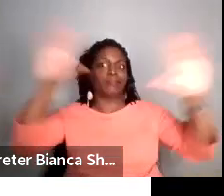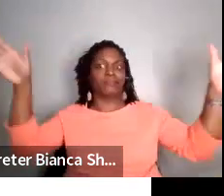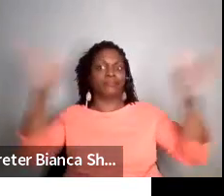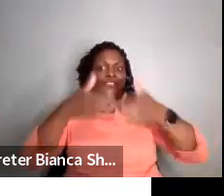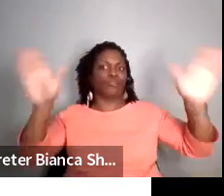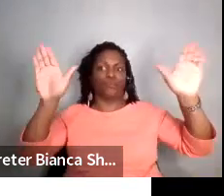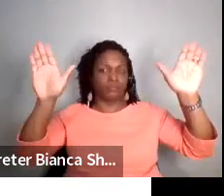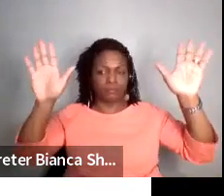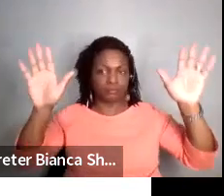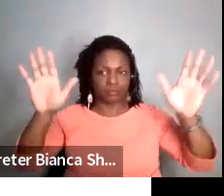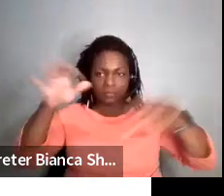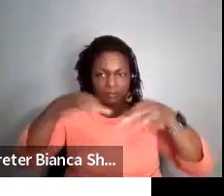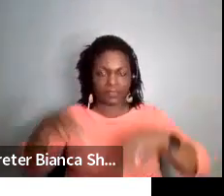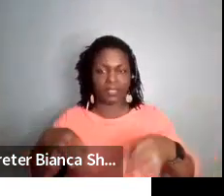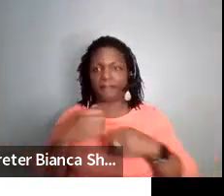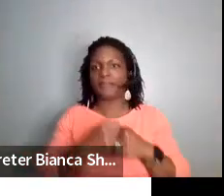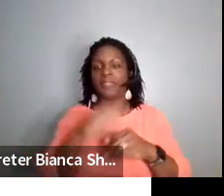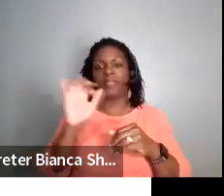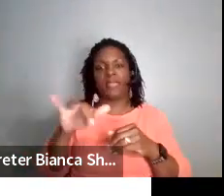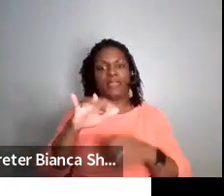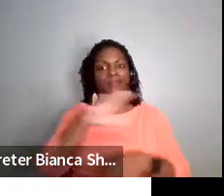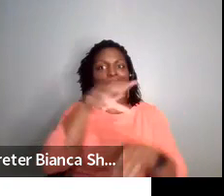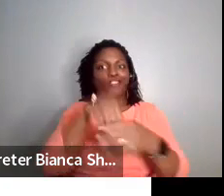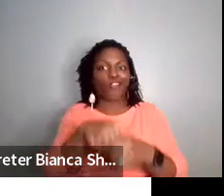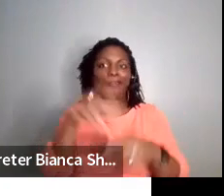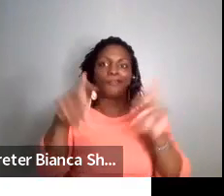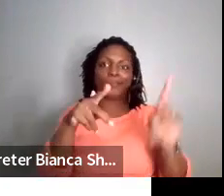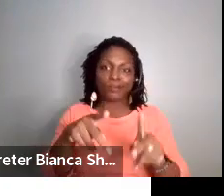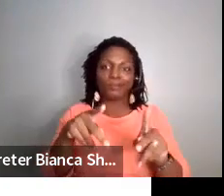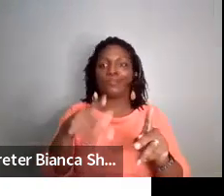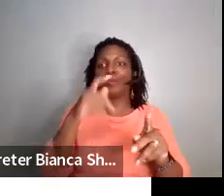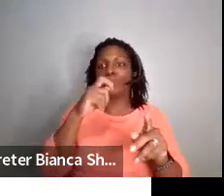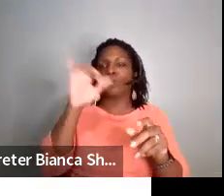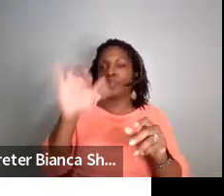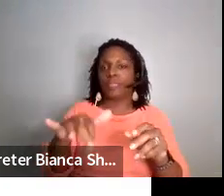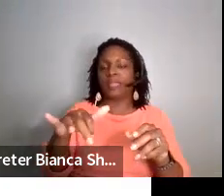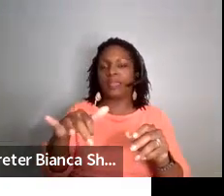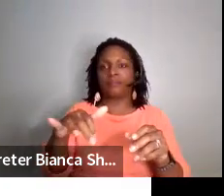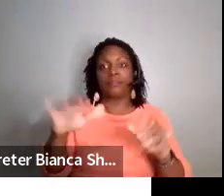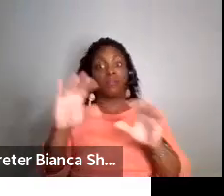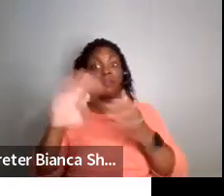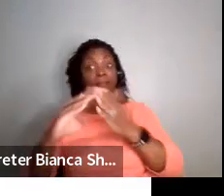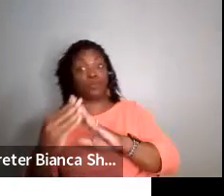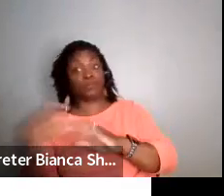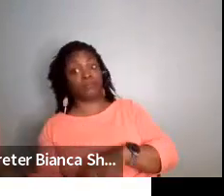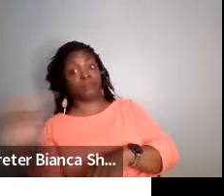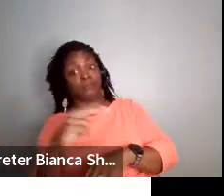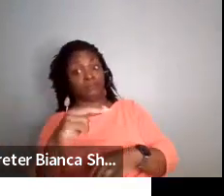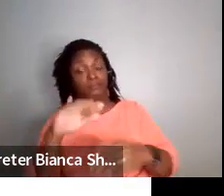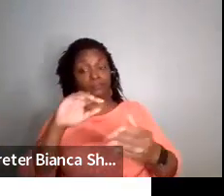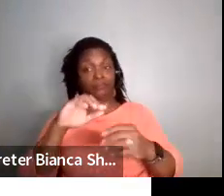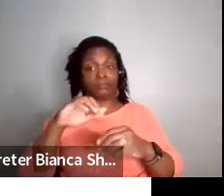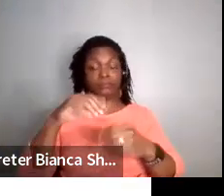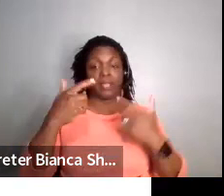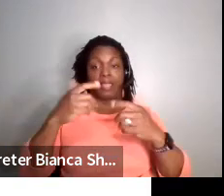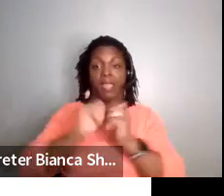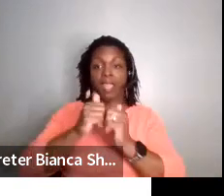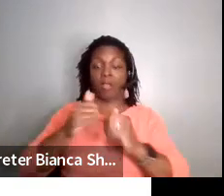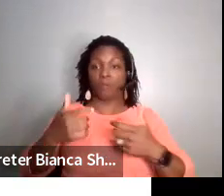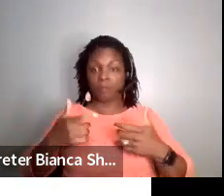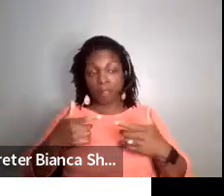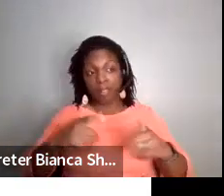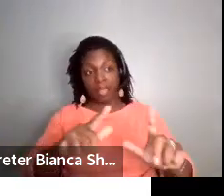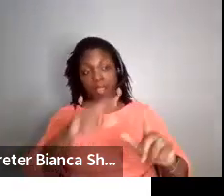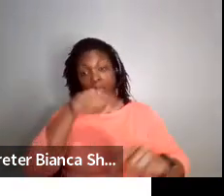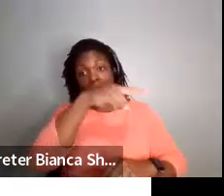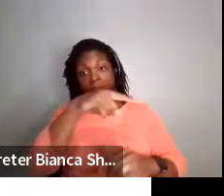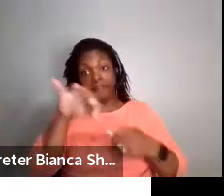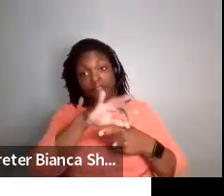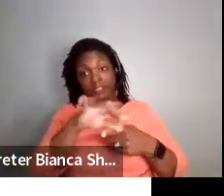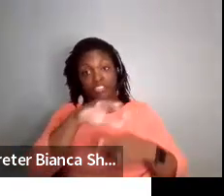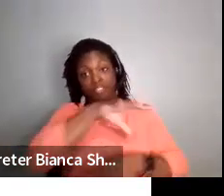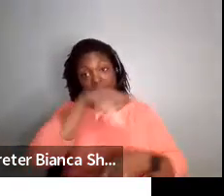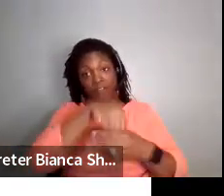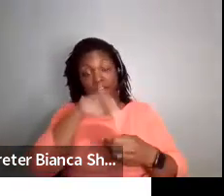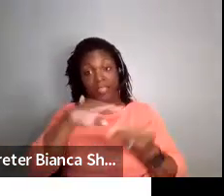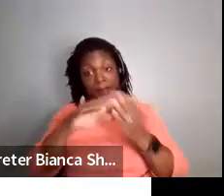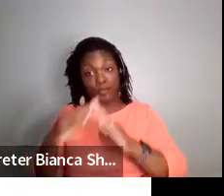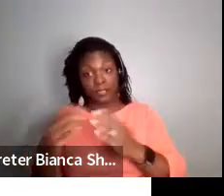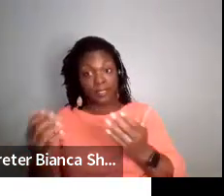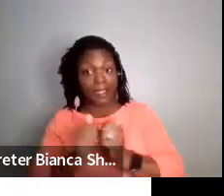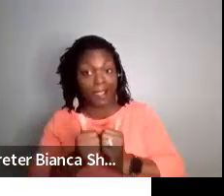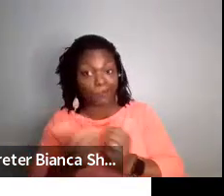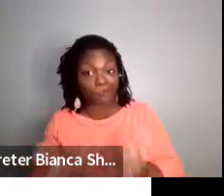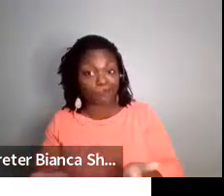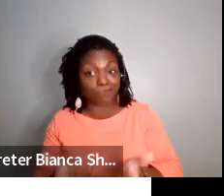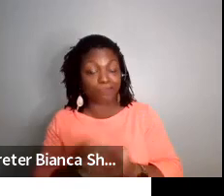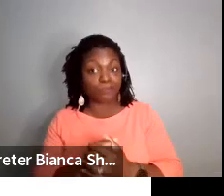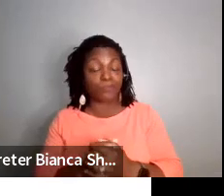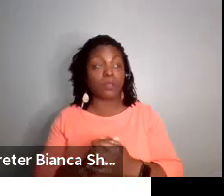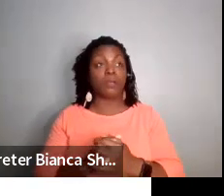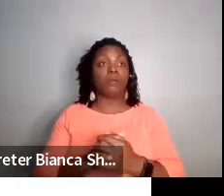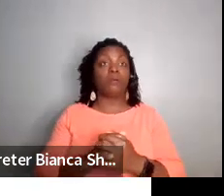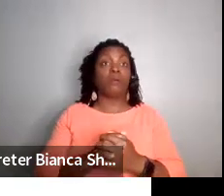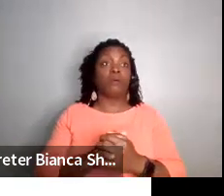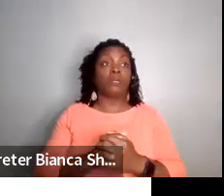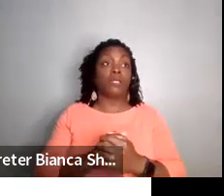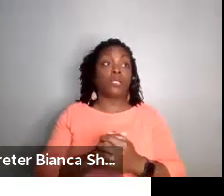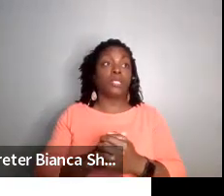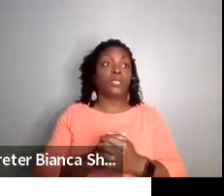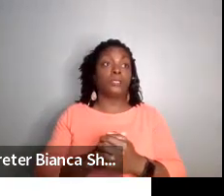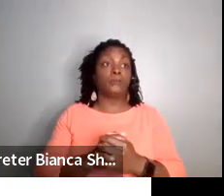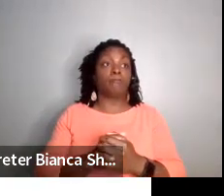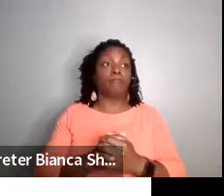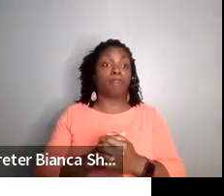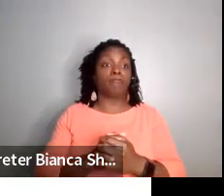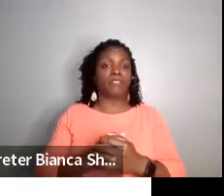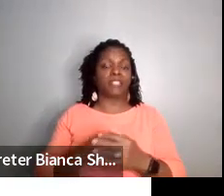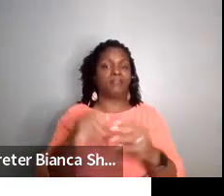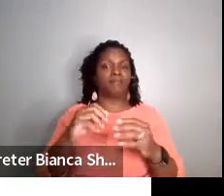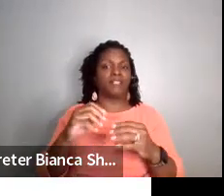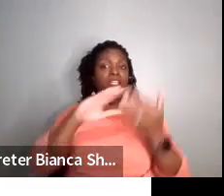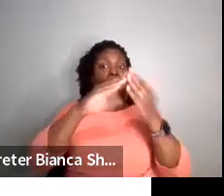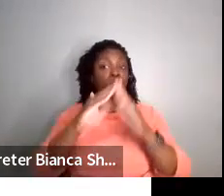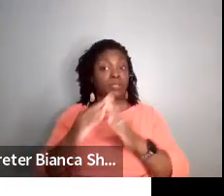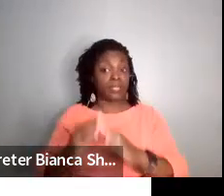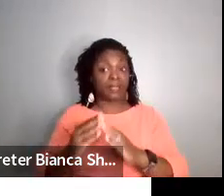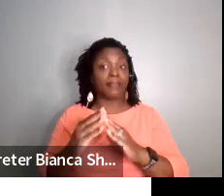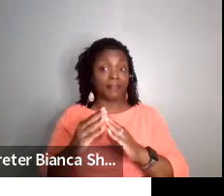How they are perceived, how they are regarded and how they're allowed. and I'm using the word allowed how they're allowed to function with community, and then intentionally using community because of diversity.